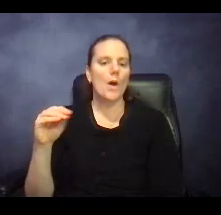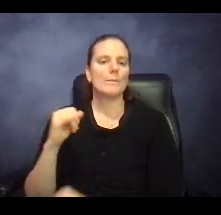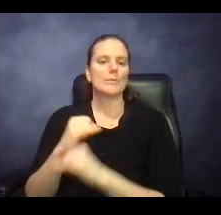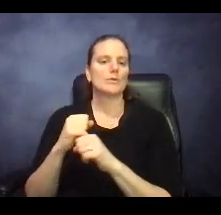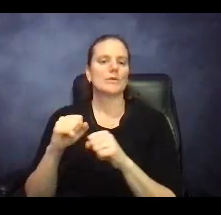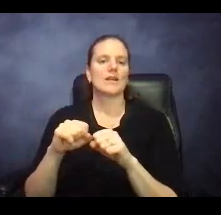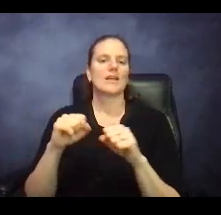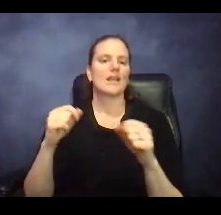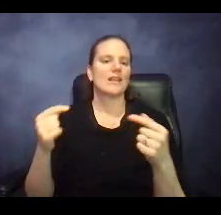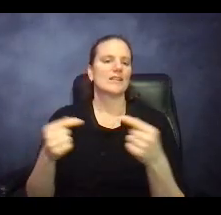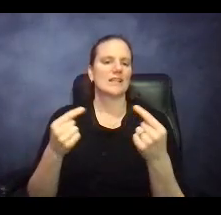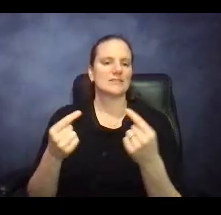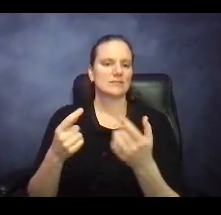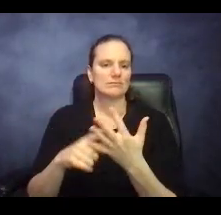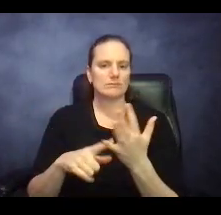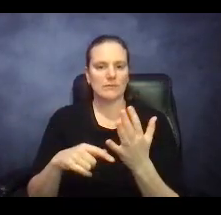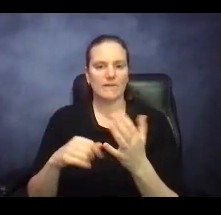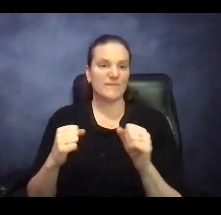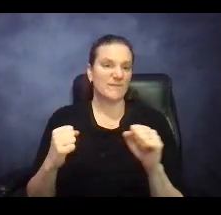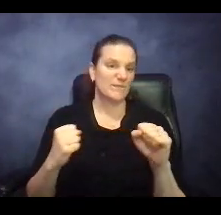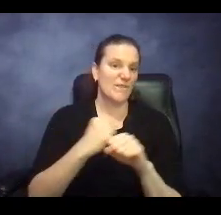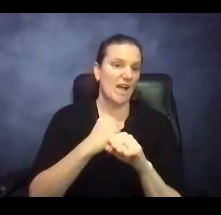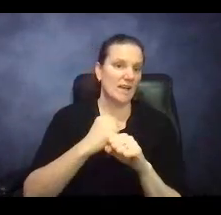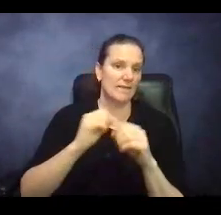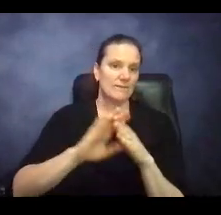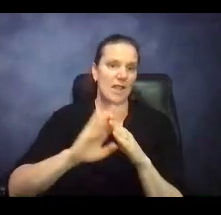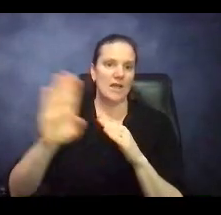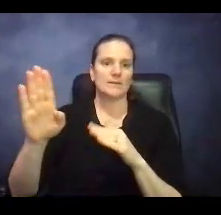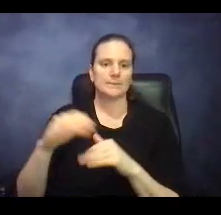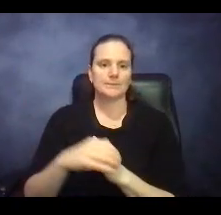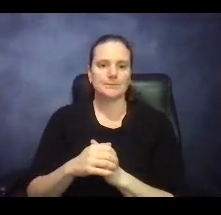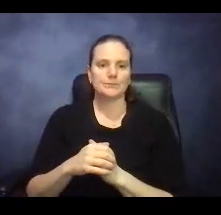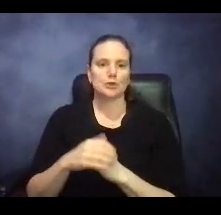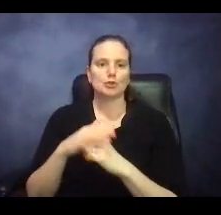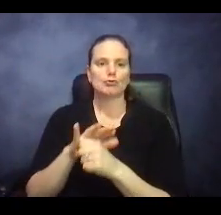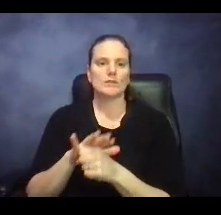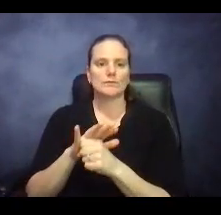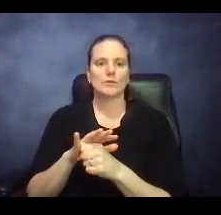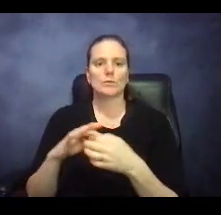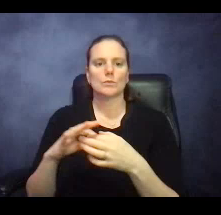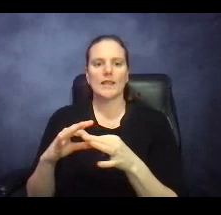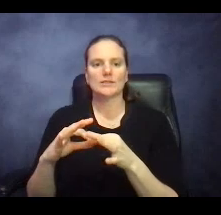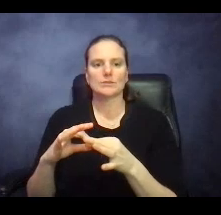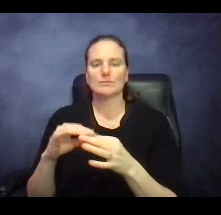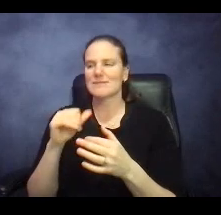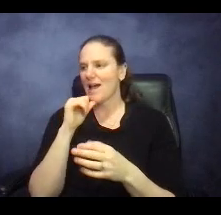that fight flight state or that freeze fawn state, stressful relationships, lack of emotional intimacy and connection.